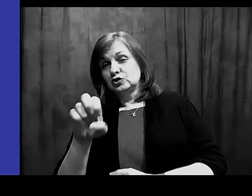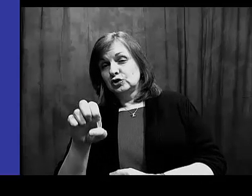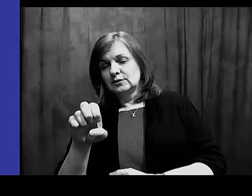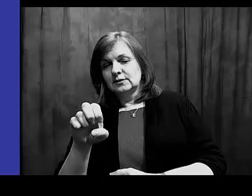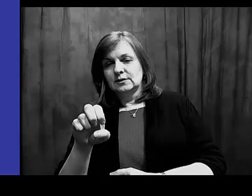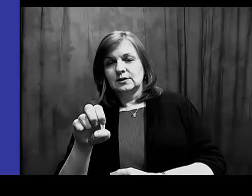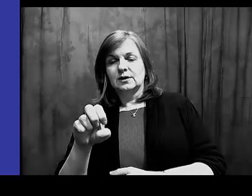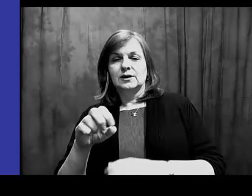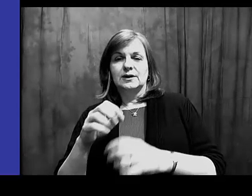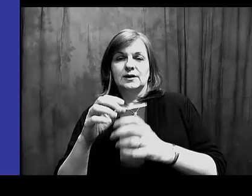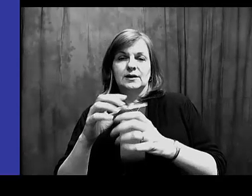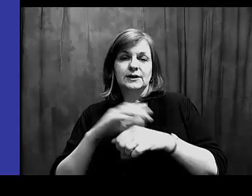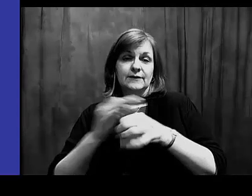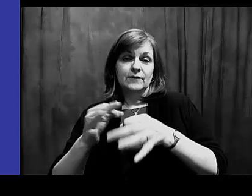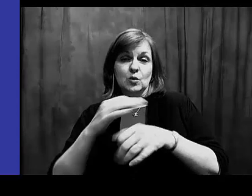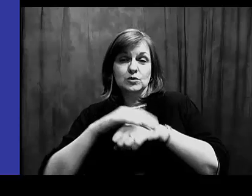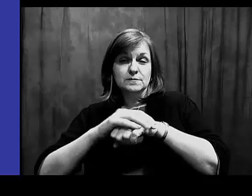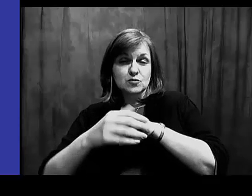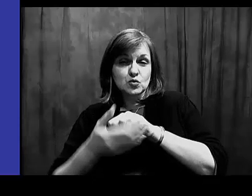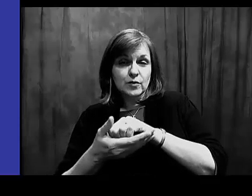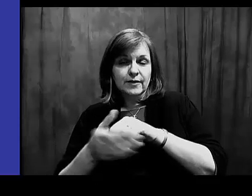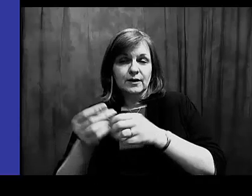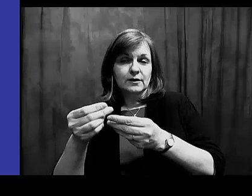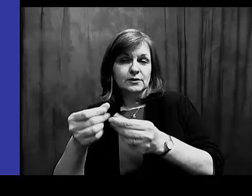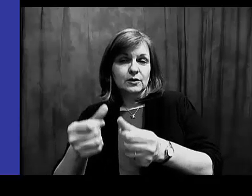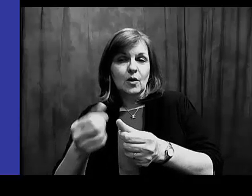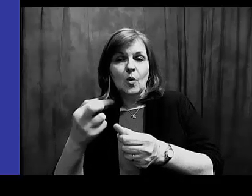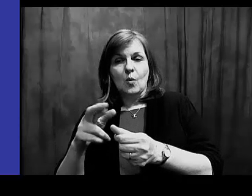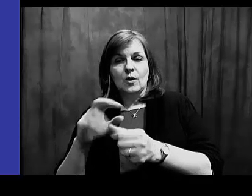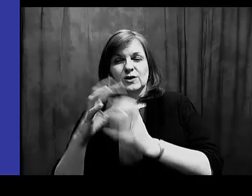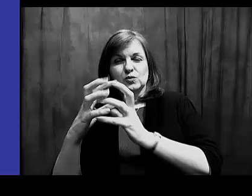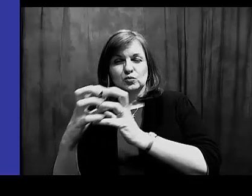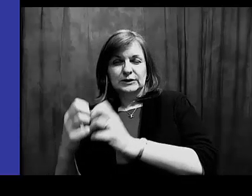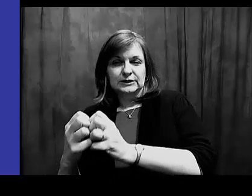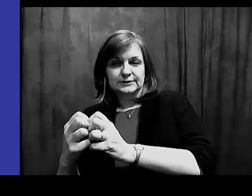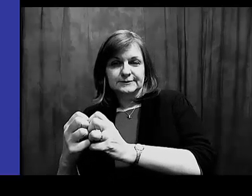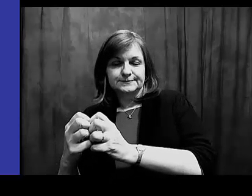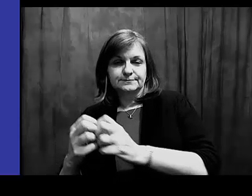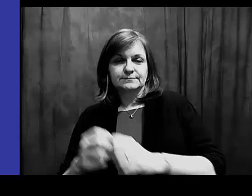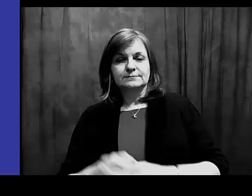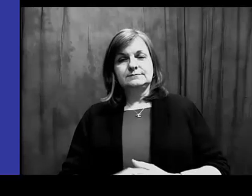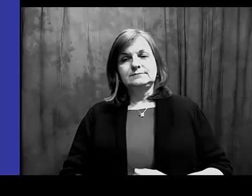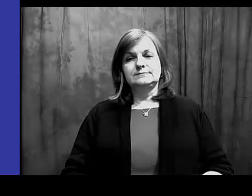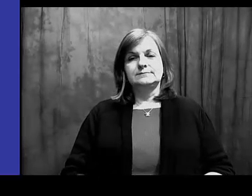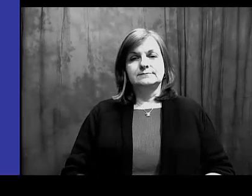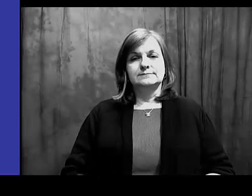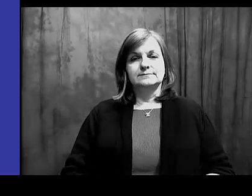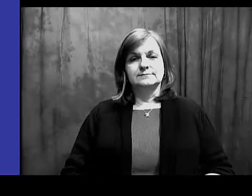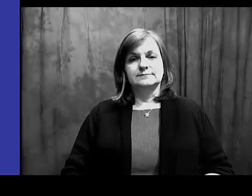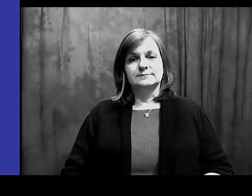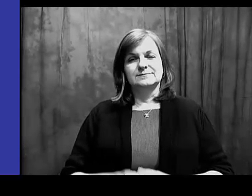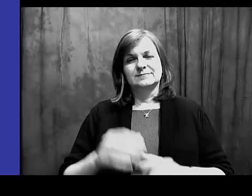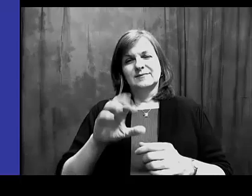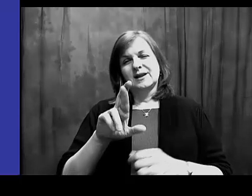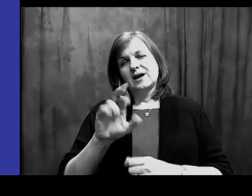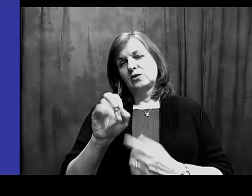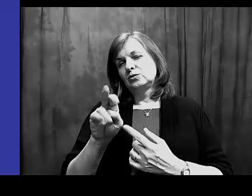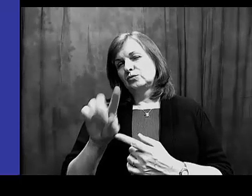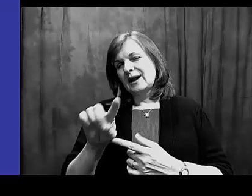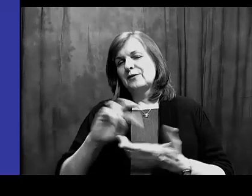so whether or not they were yellow or green and whether or not they were smooth or round -- round